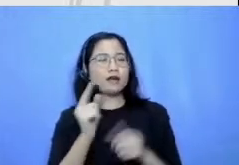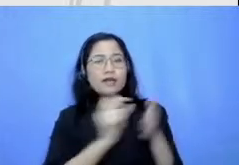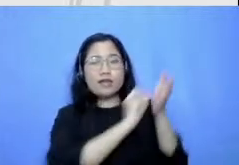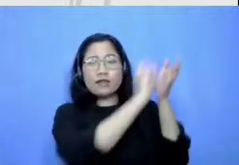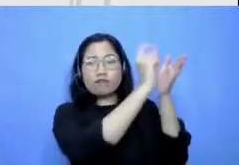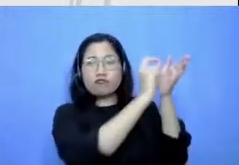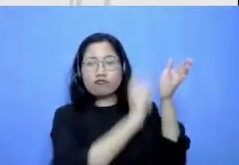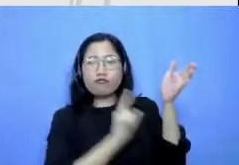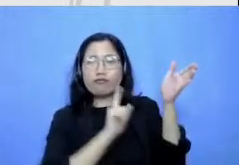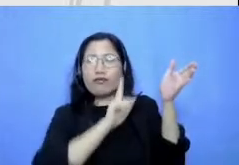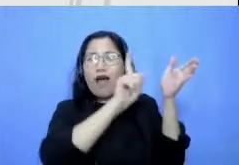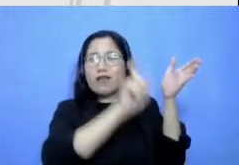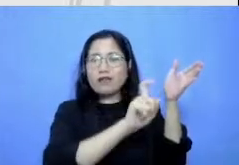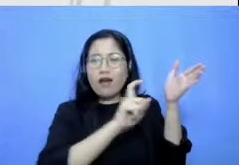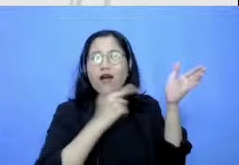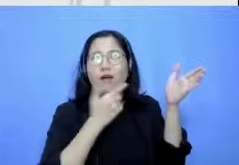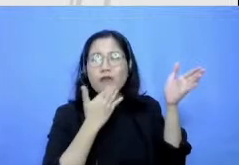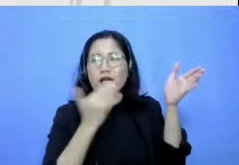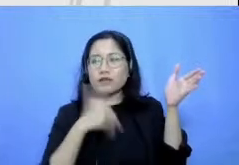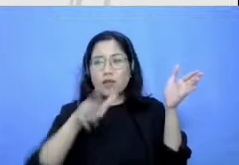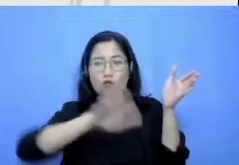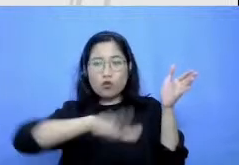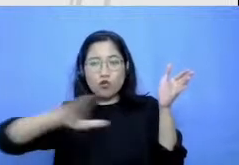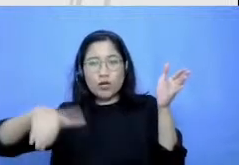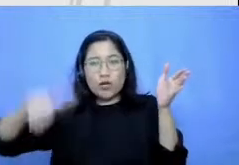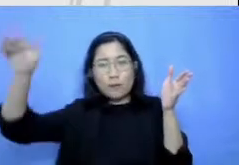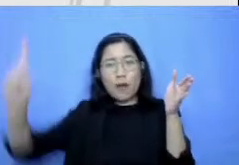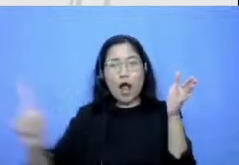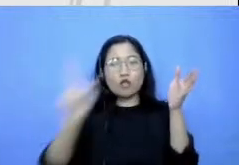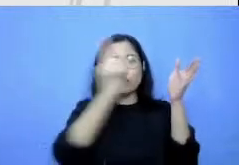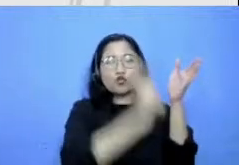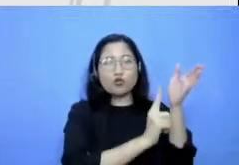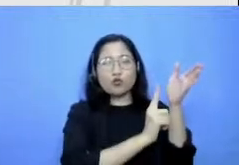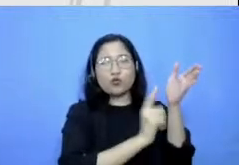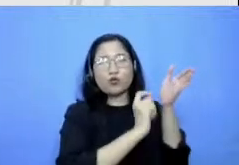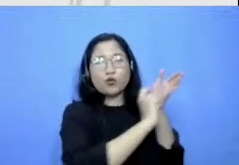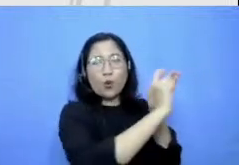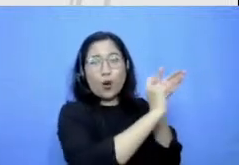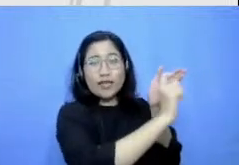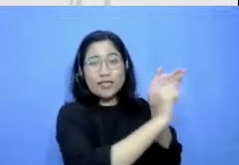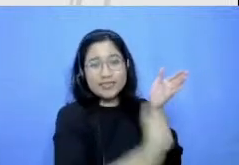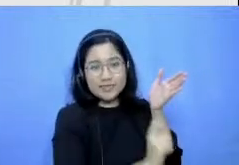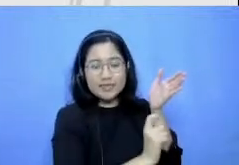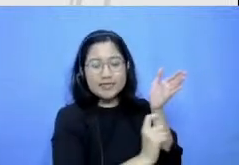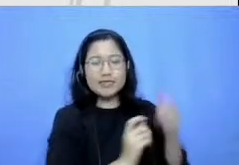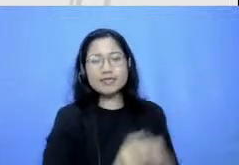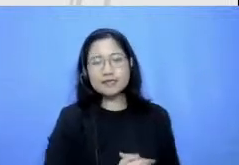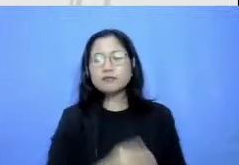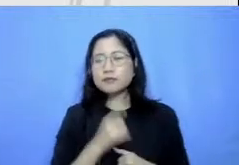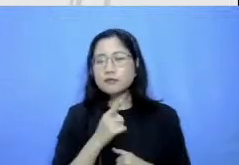come forward and then write the answers on the blackboard. This is what I usually experience